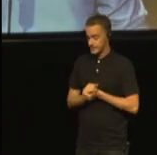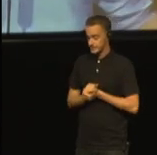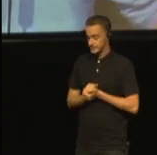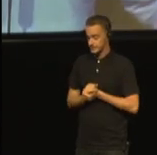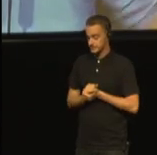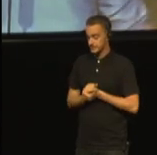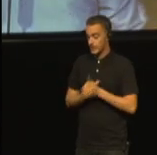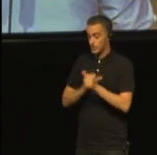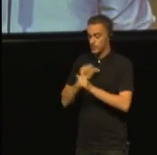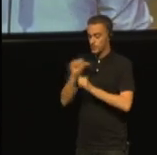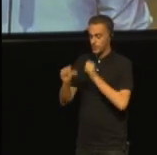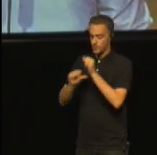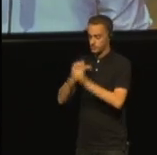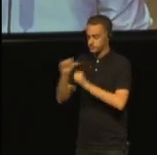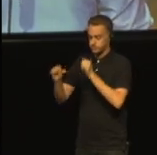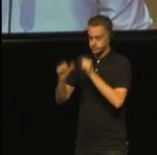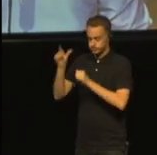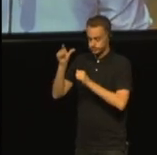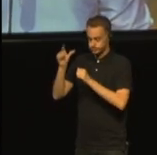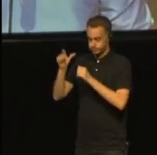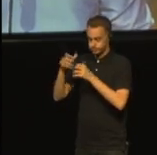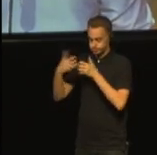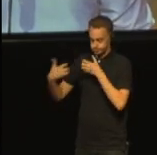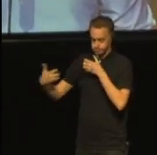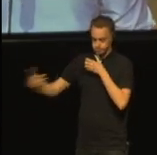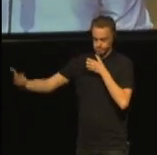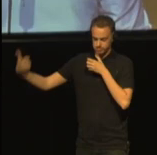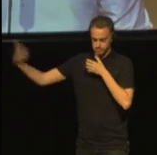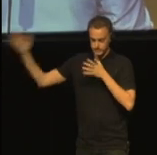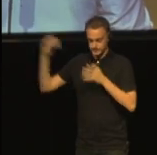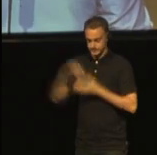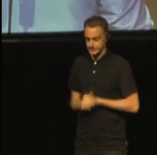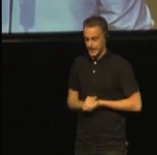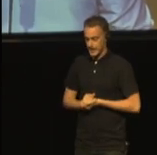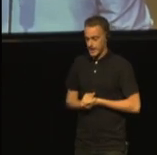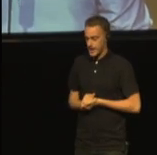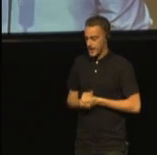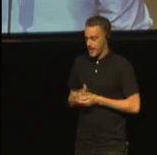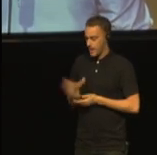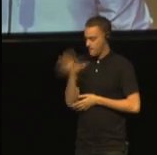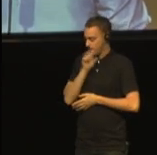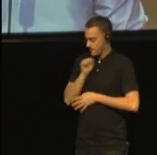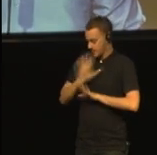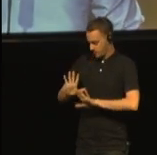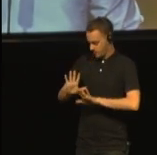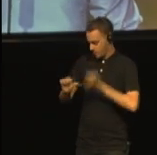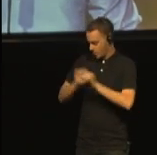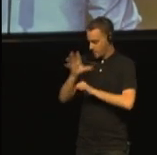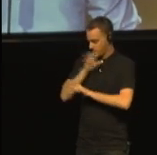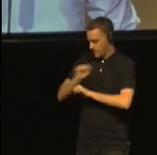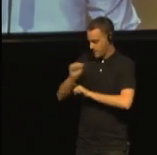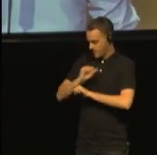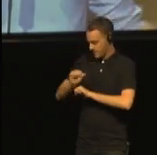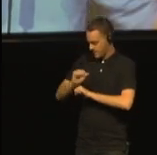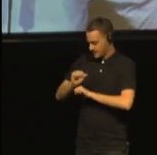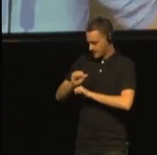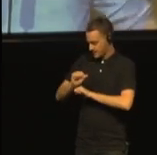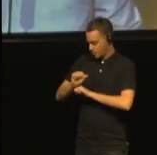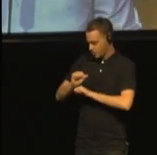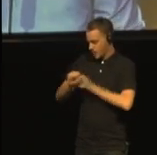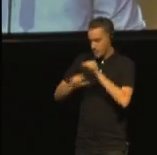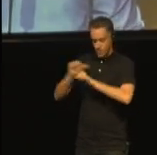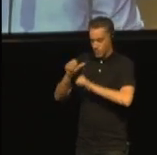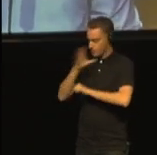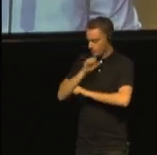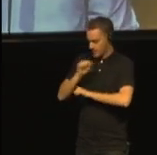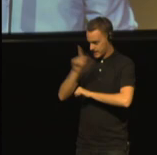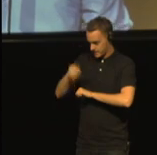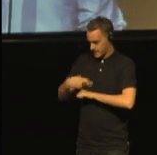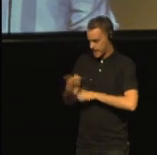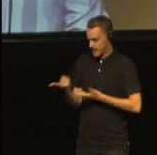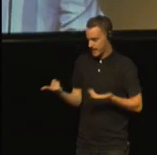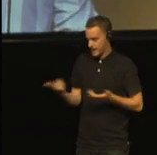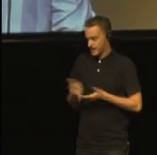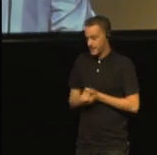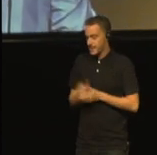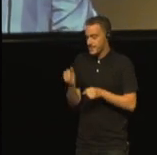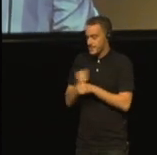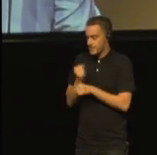a fantastic journey experience, working with all these fantastic people from these countries.